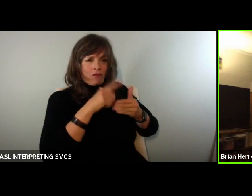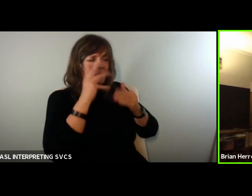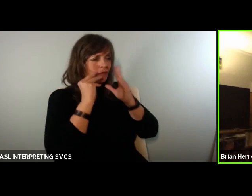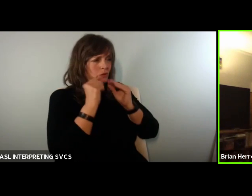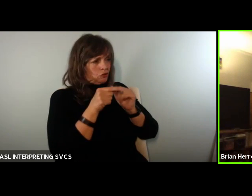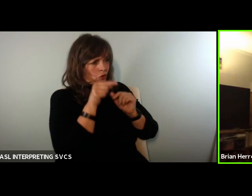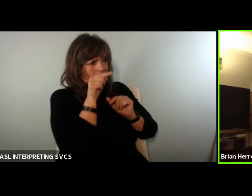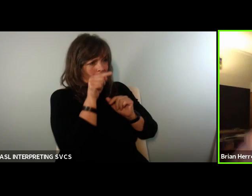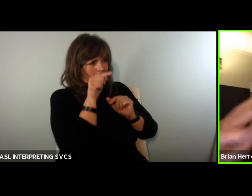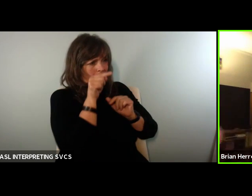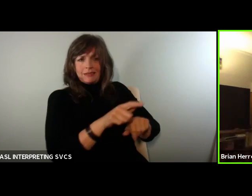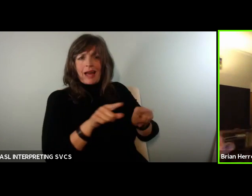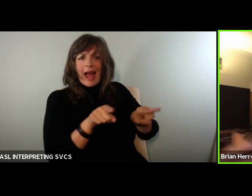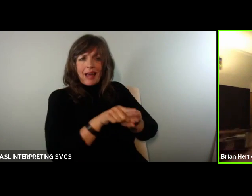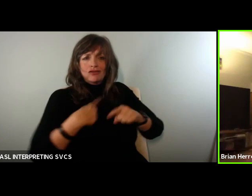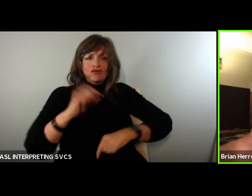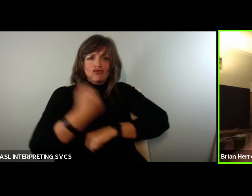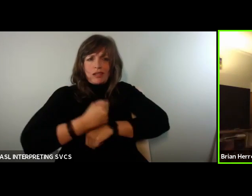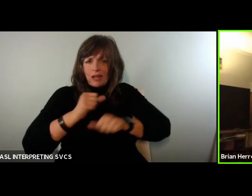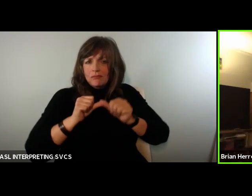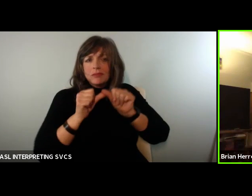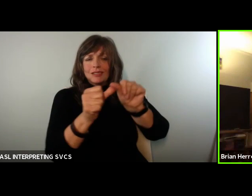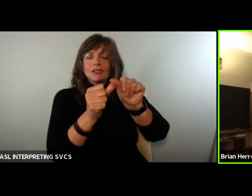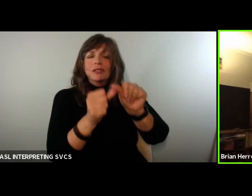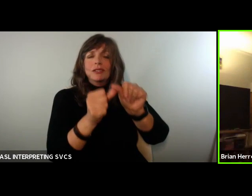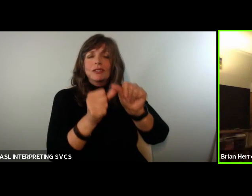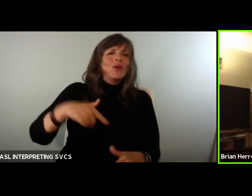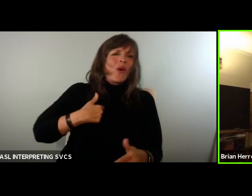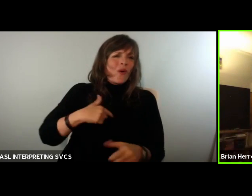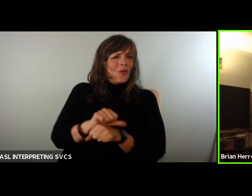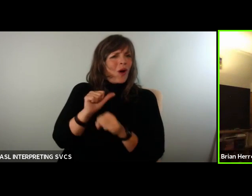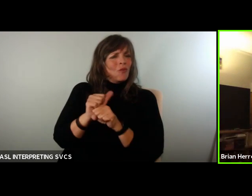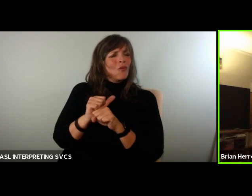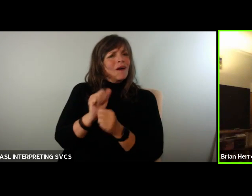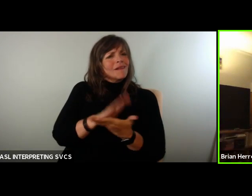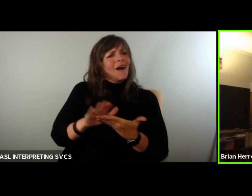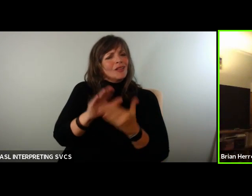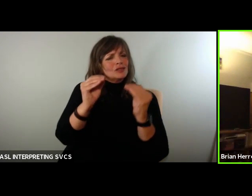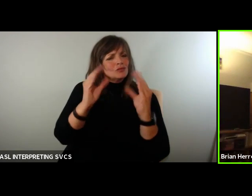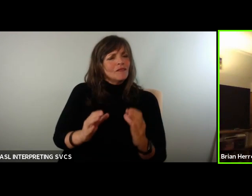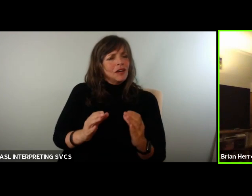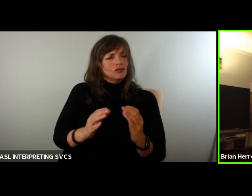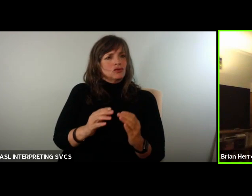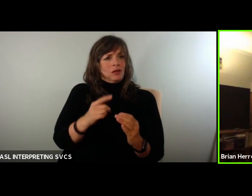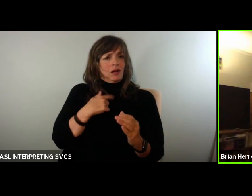Remember, I speak as a college professor working in an industry that for the first time is shifting abruptly and on mass